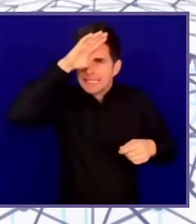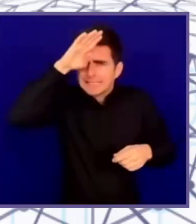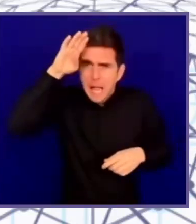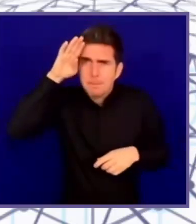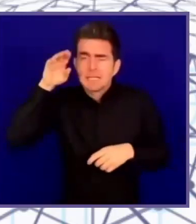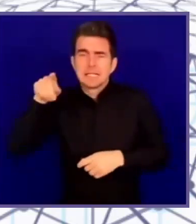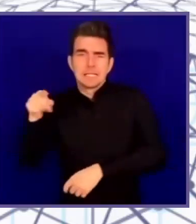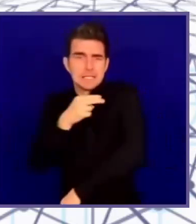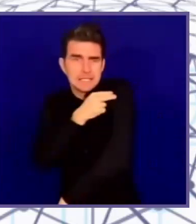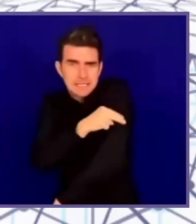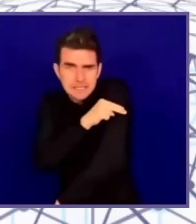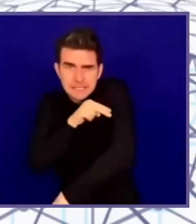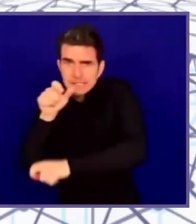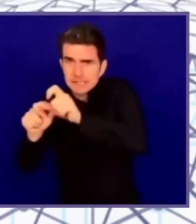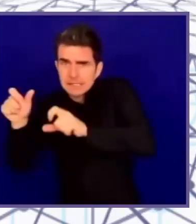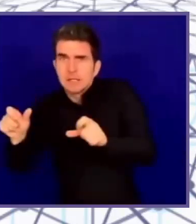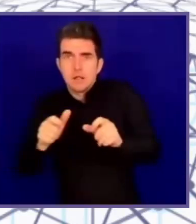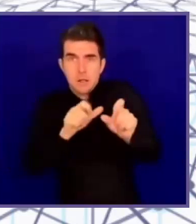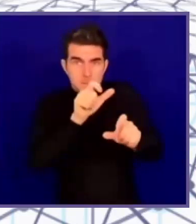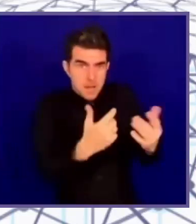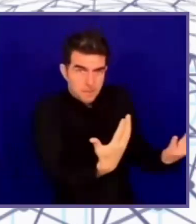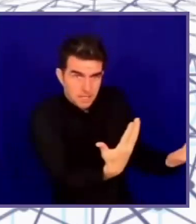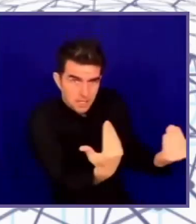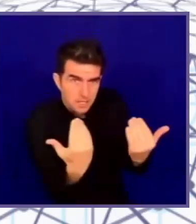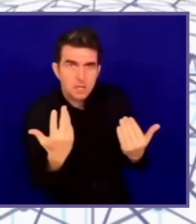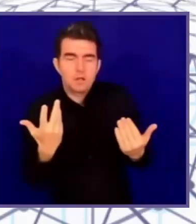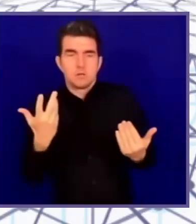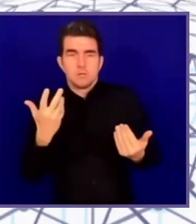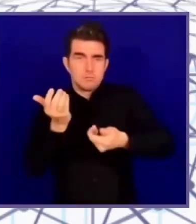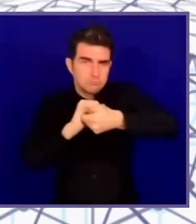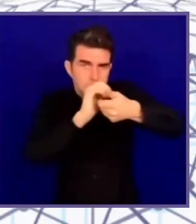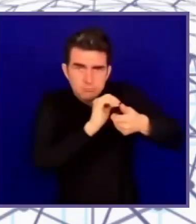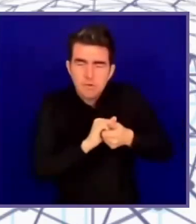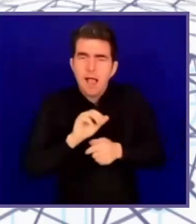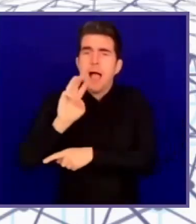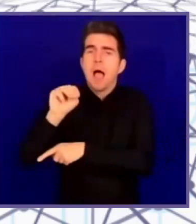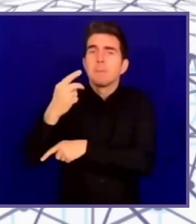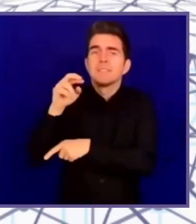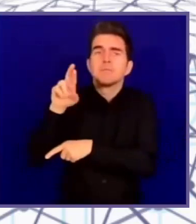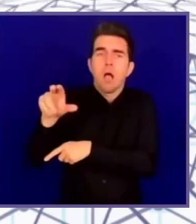to everybody. Hopefully, you'll see more of a switch, because the switch is also moving